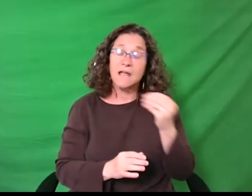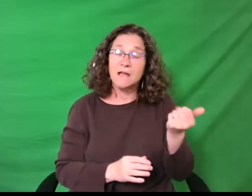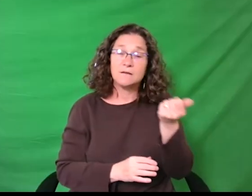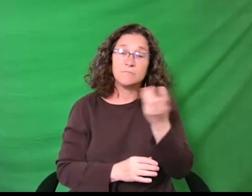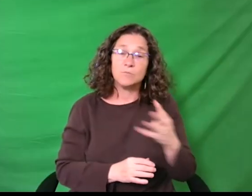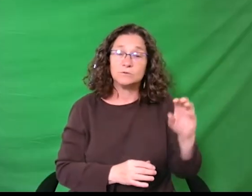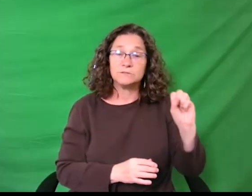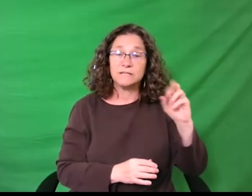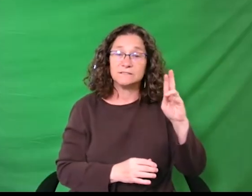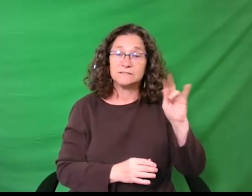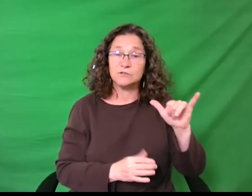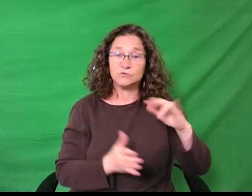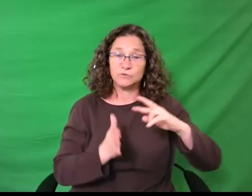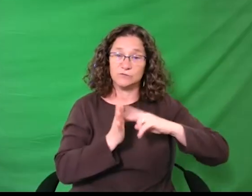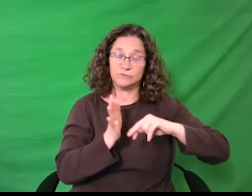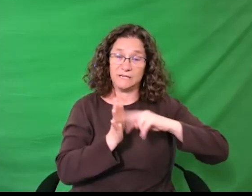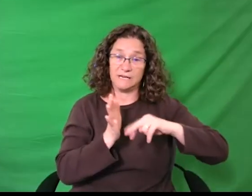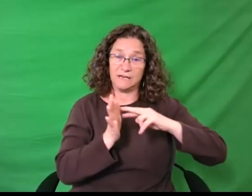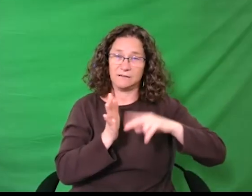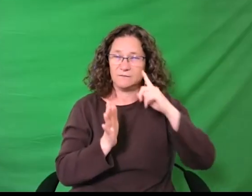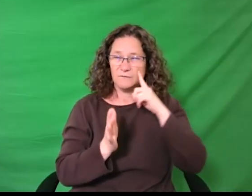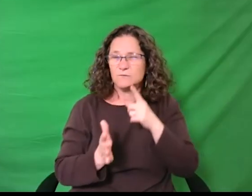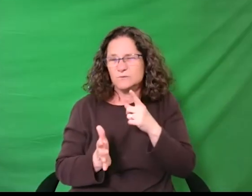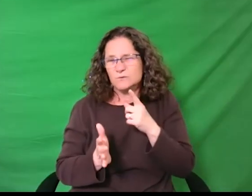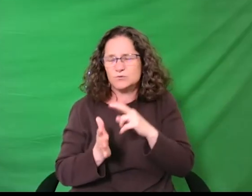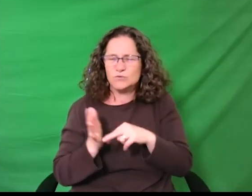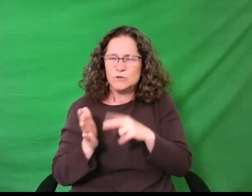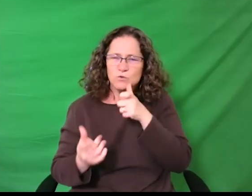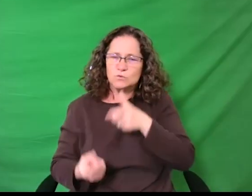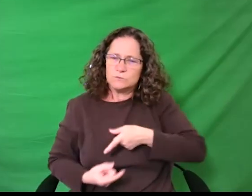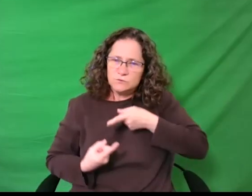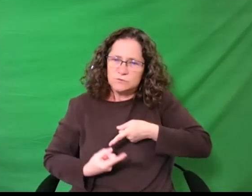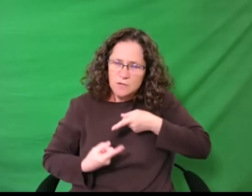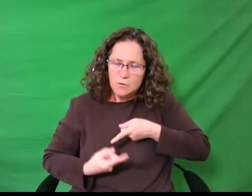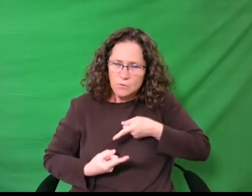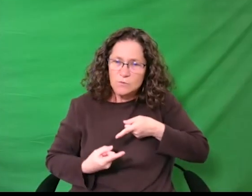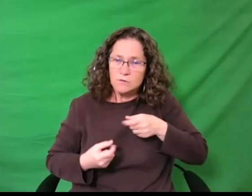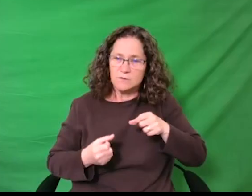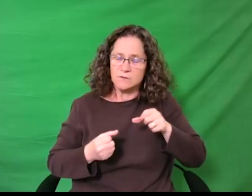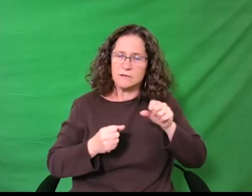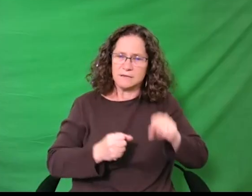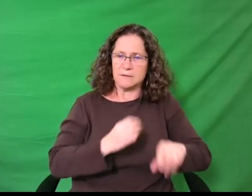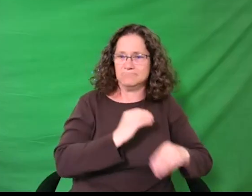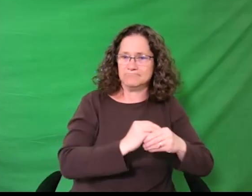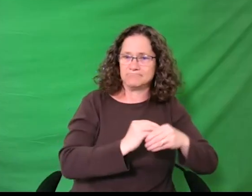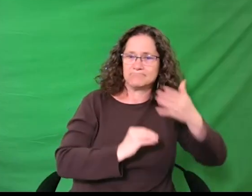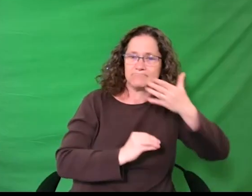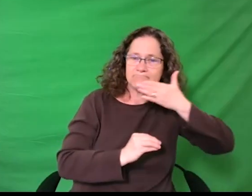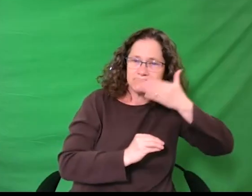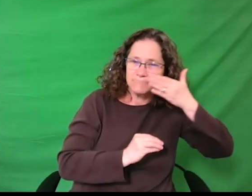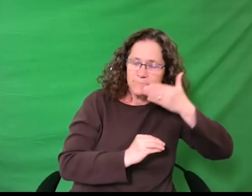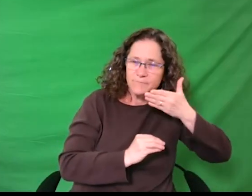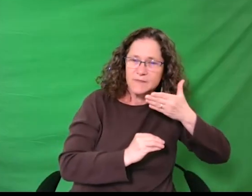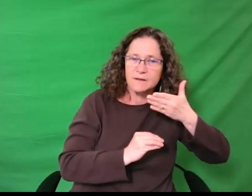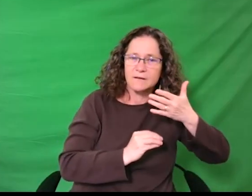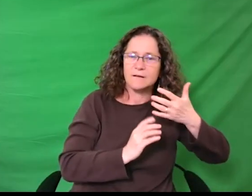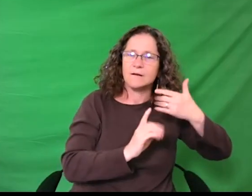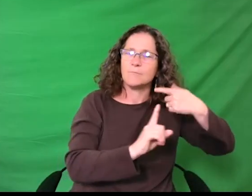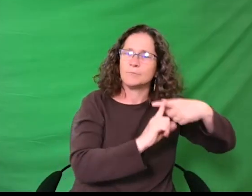for struggling readers, you can use it along with programs that have structured phonological reading